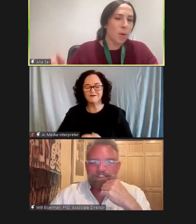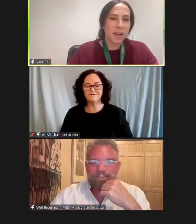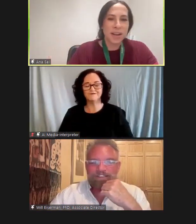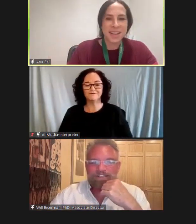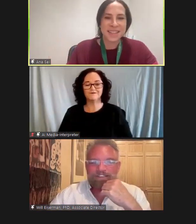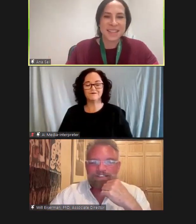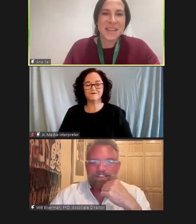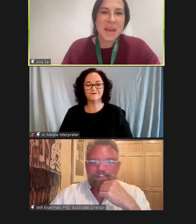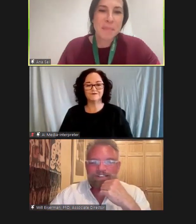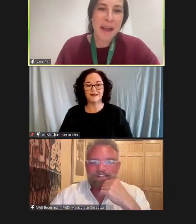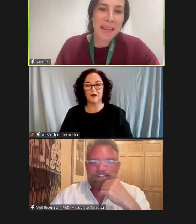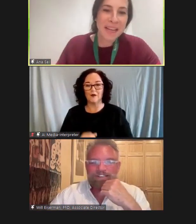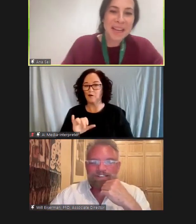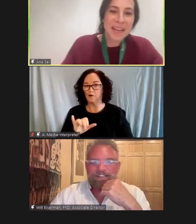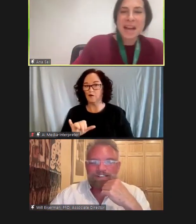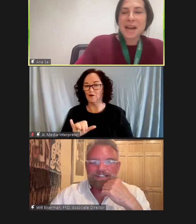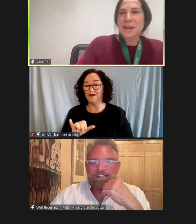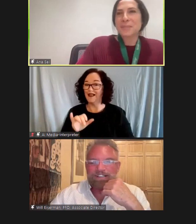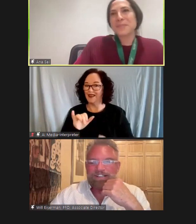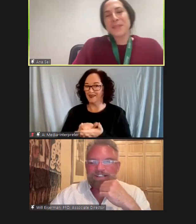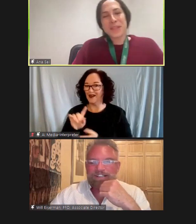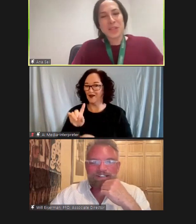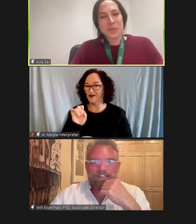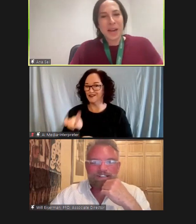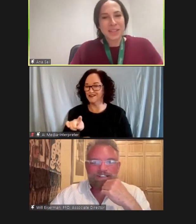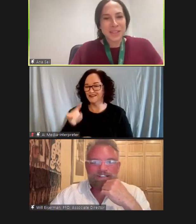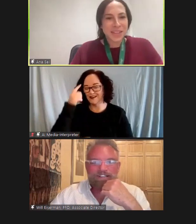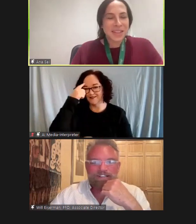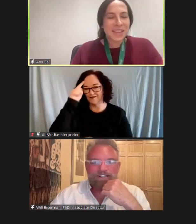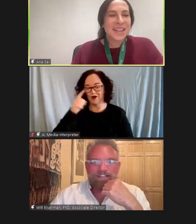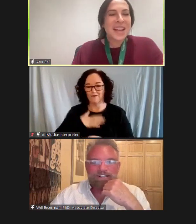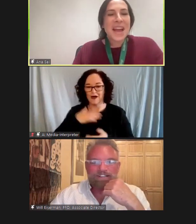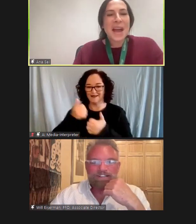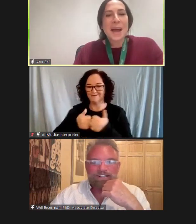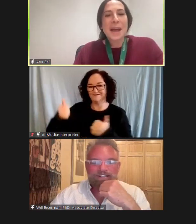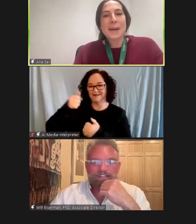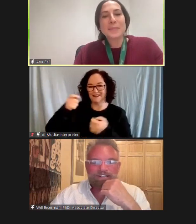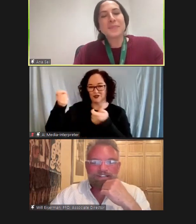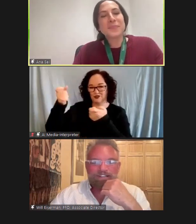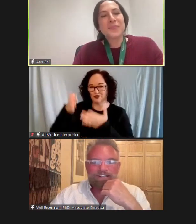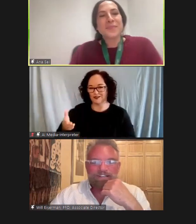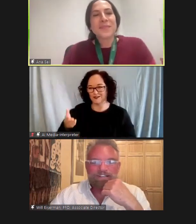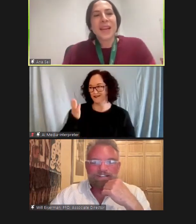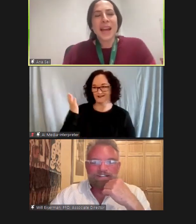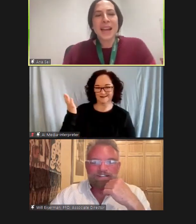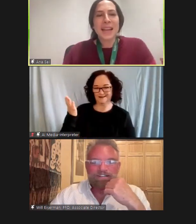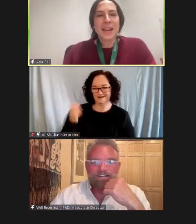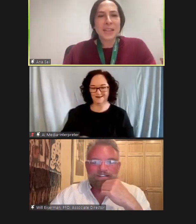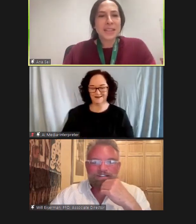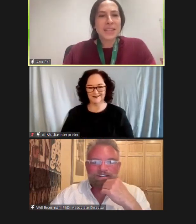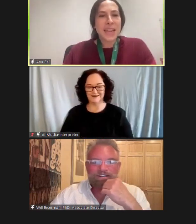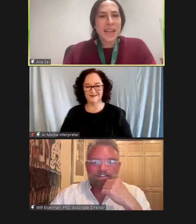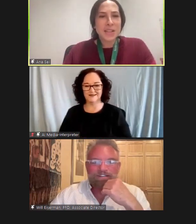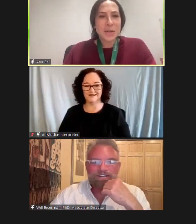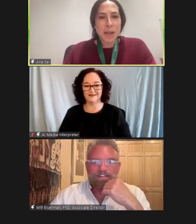for my um